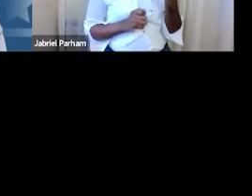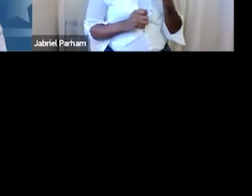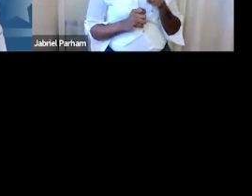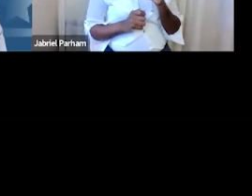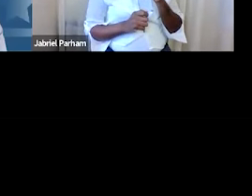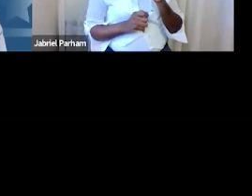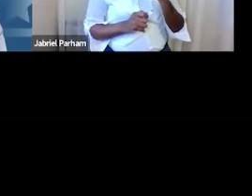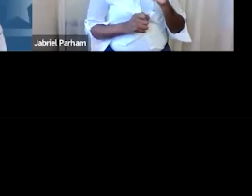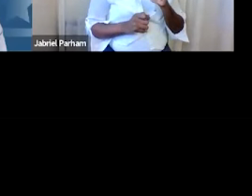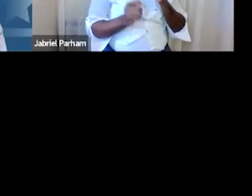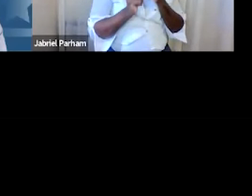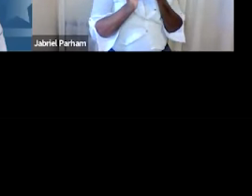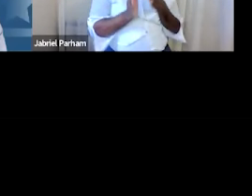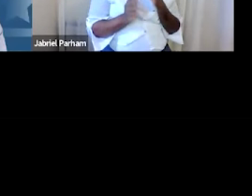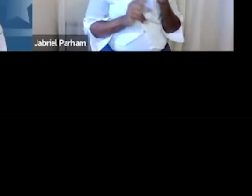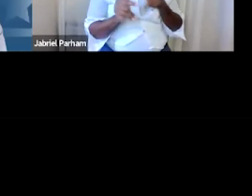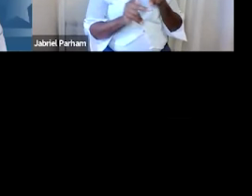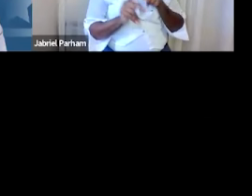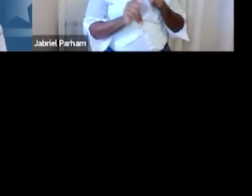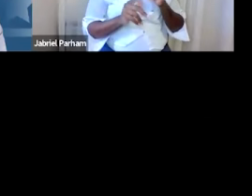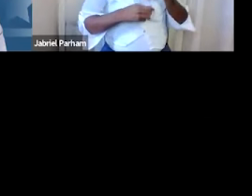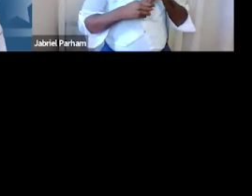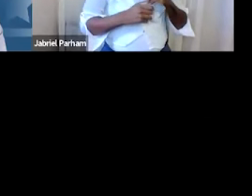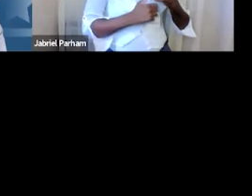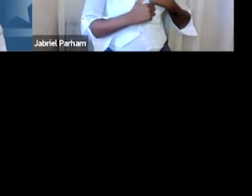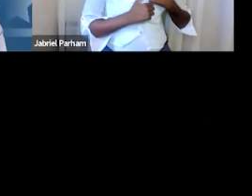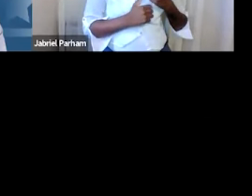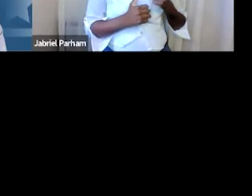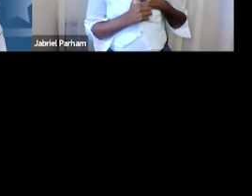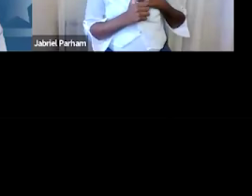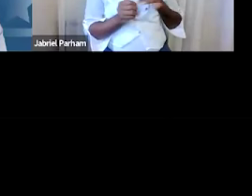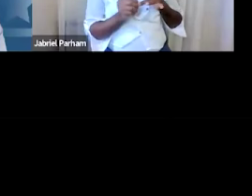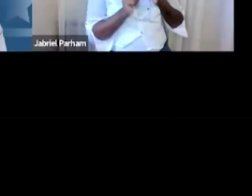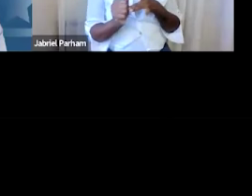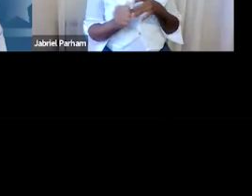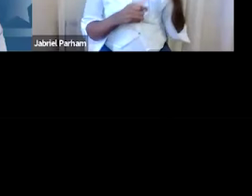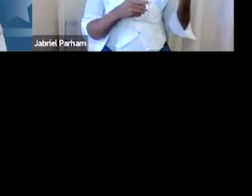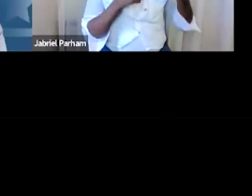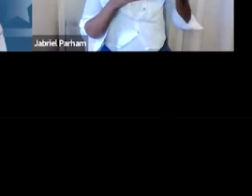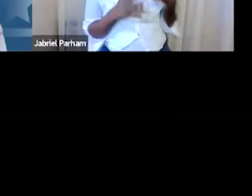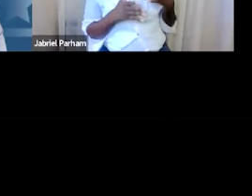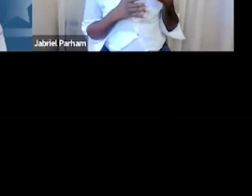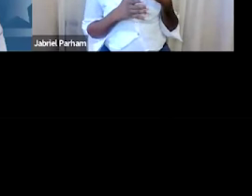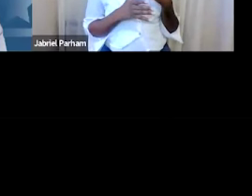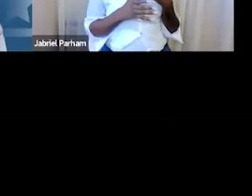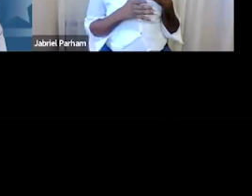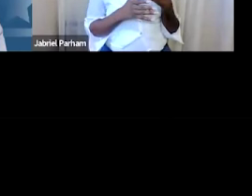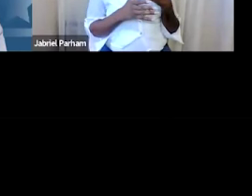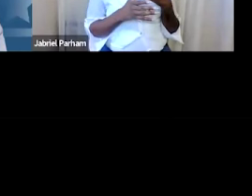or those in the military who are serving as those first line supervisors, unit leaders to service members.